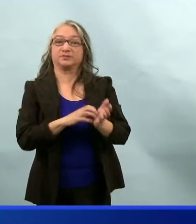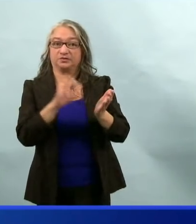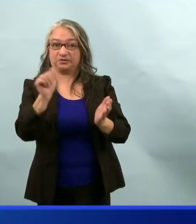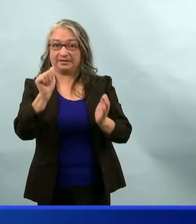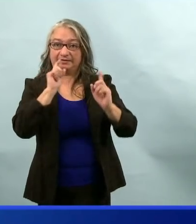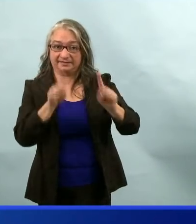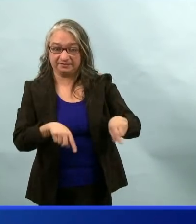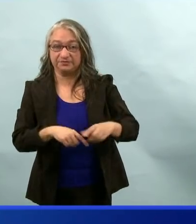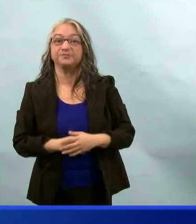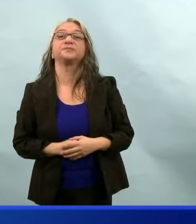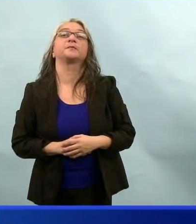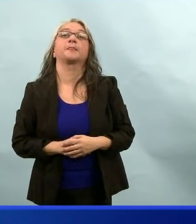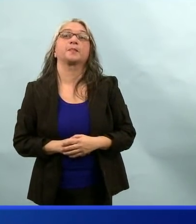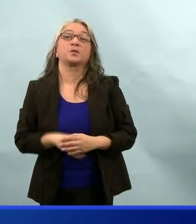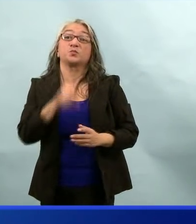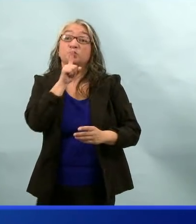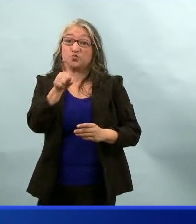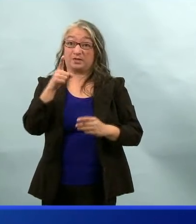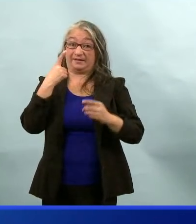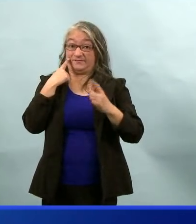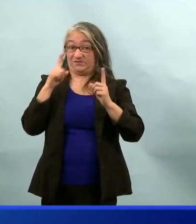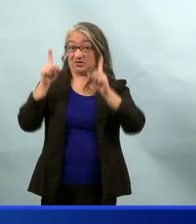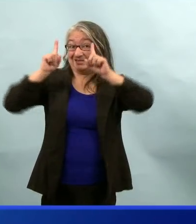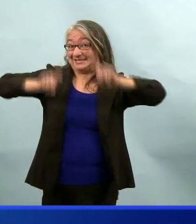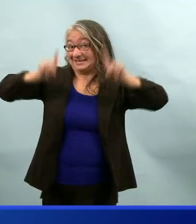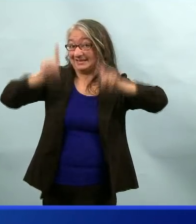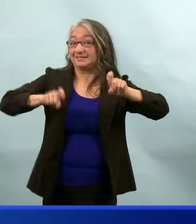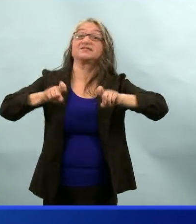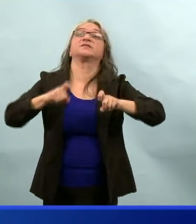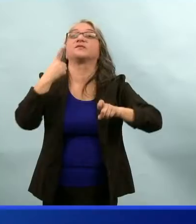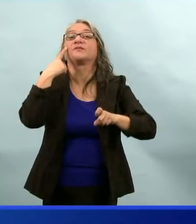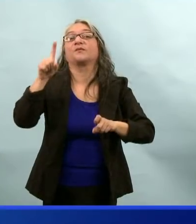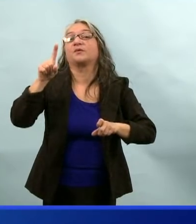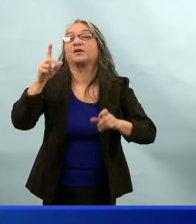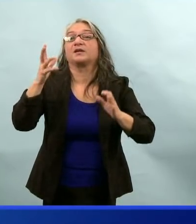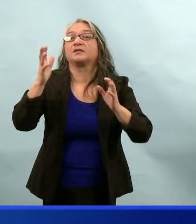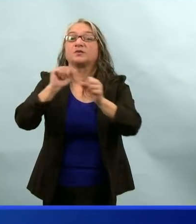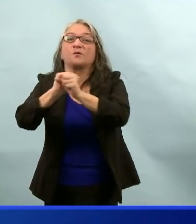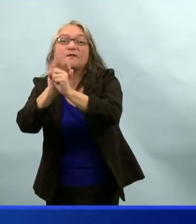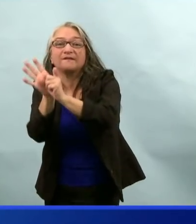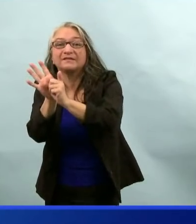trying to utilize tests in the most effective manner i think from a gatherings perspective i